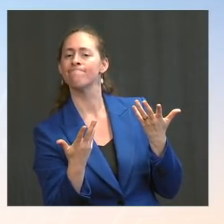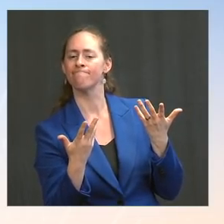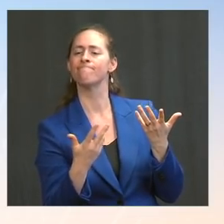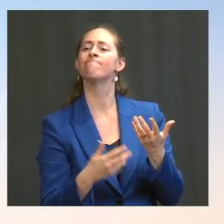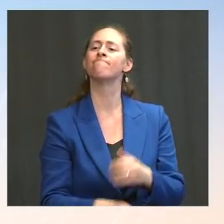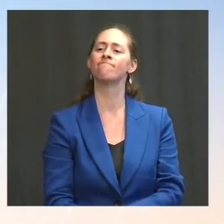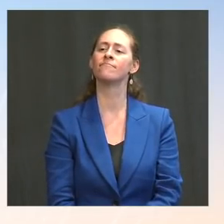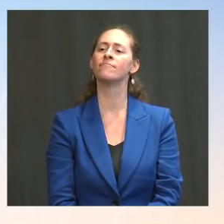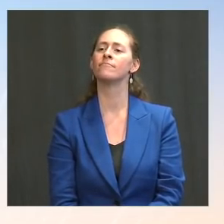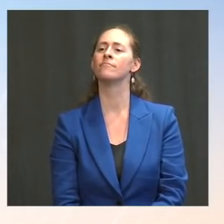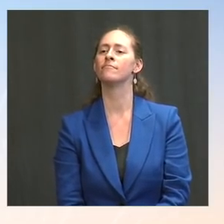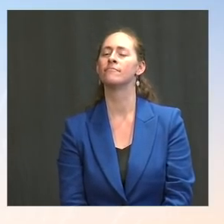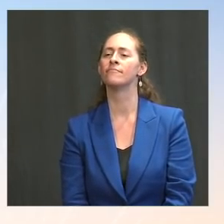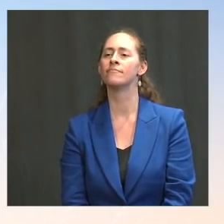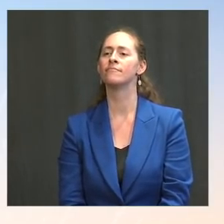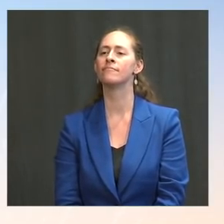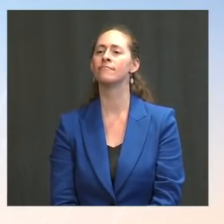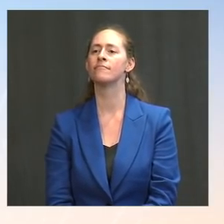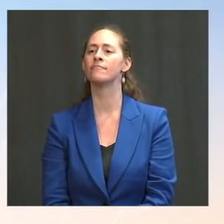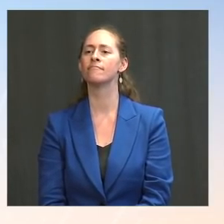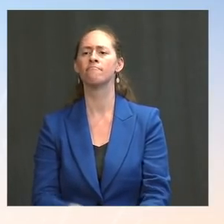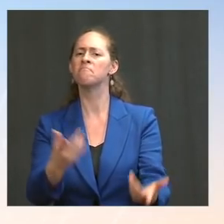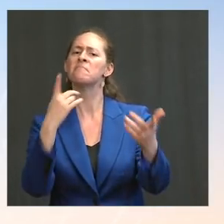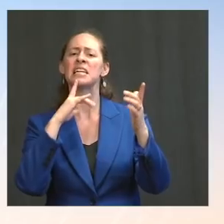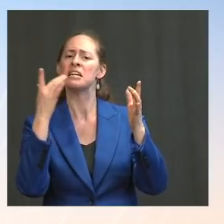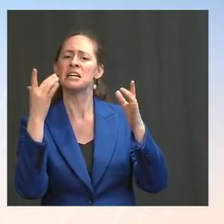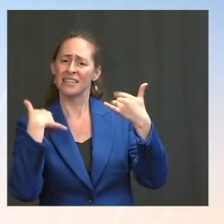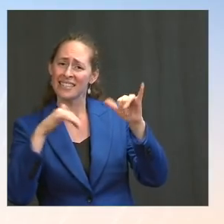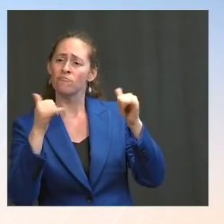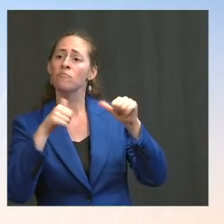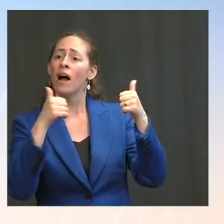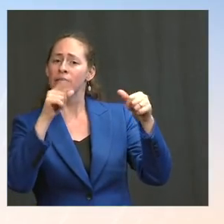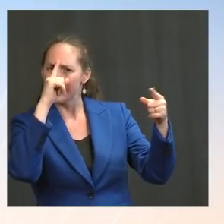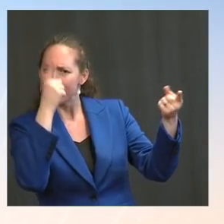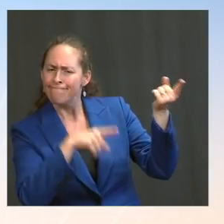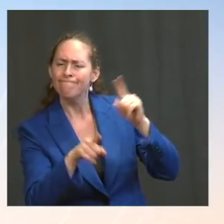that could be won militarily. That's why we have supported diplomatic negotiations and discussions,